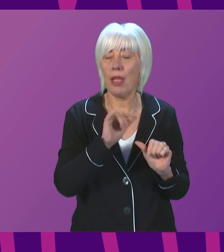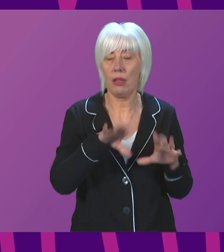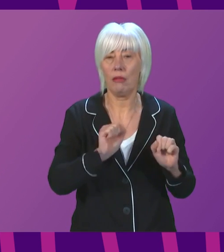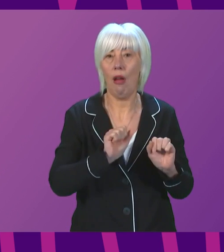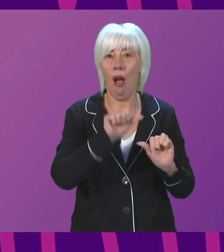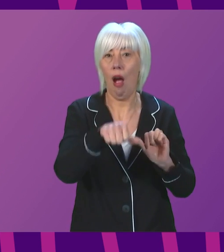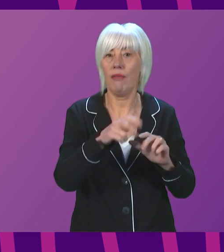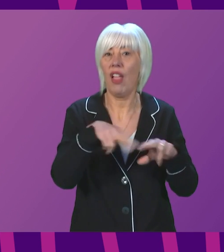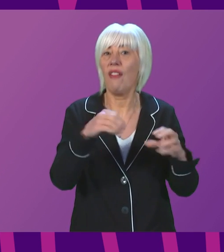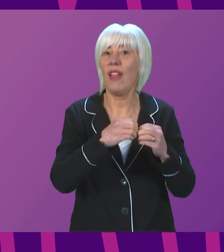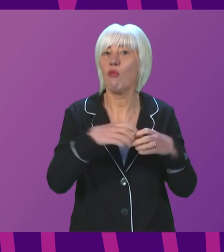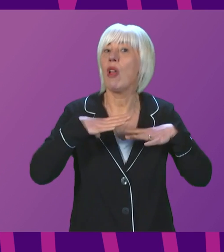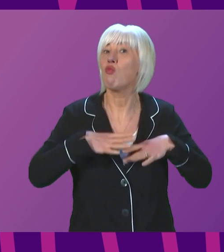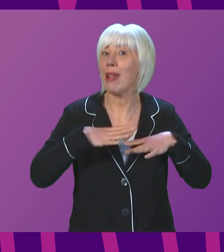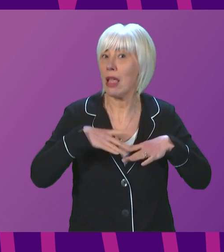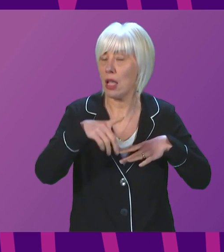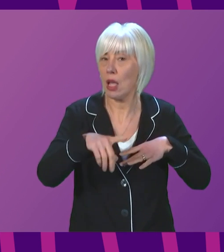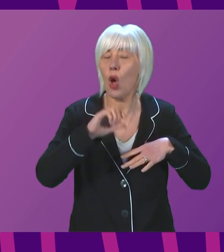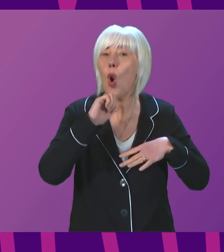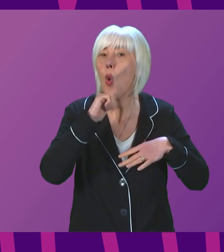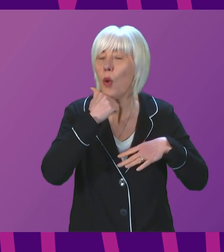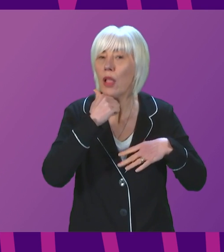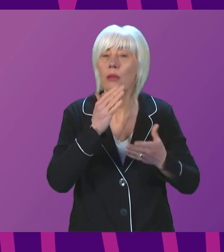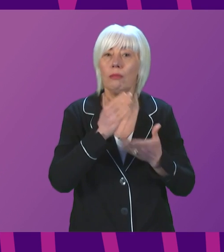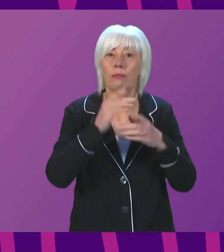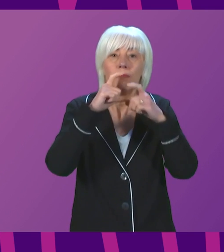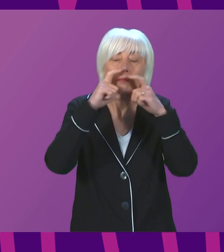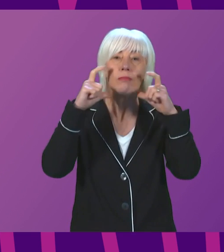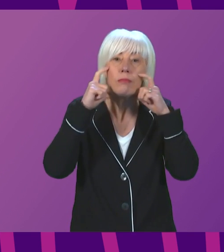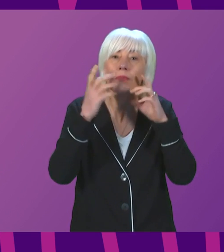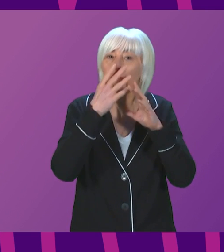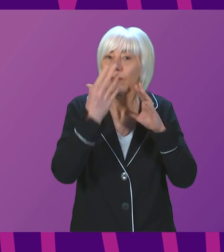half-term break, starting with the removal of the requirement to wear face coverings in the classroom.